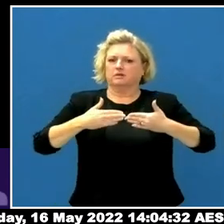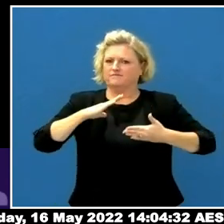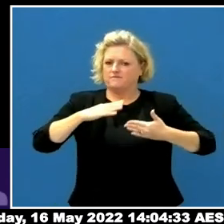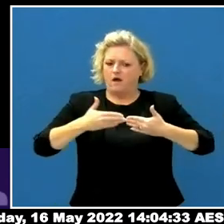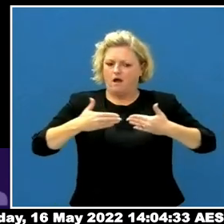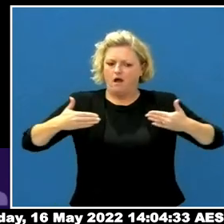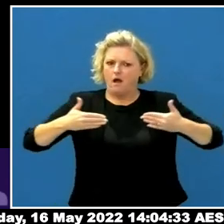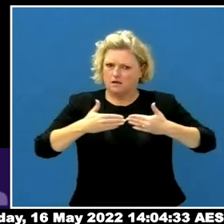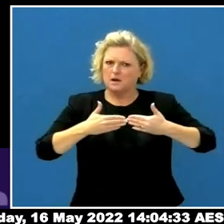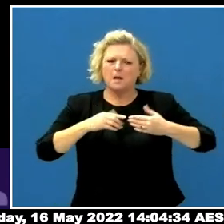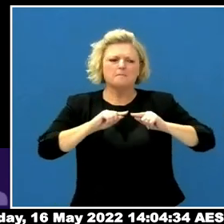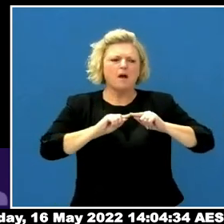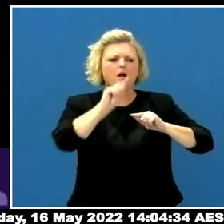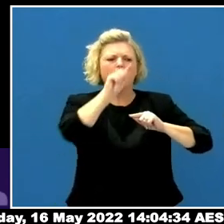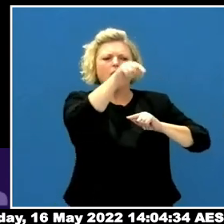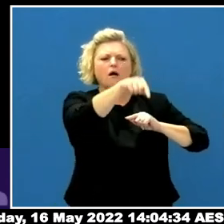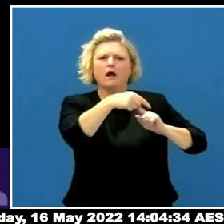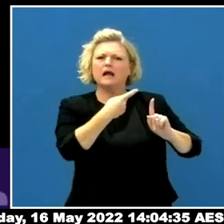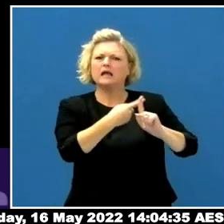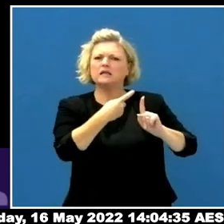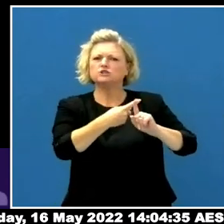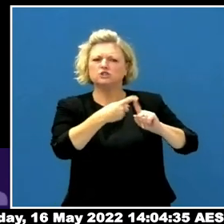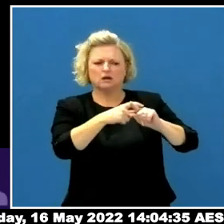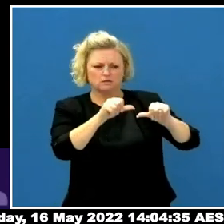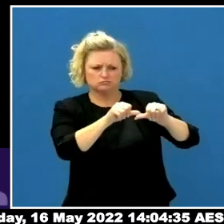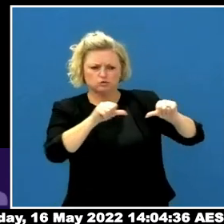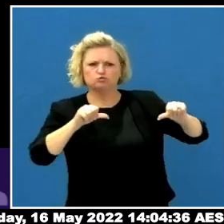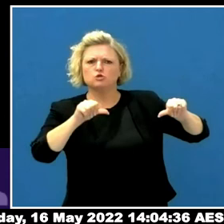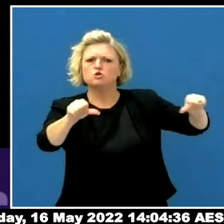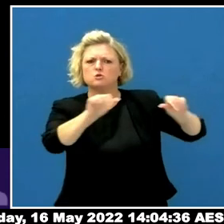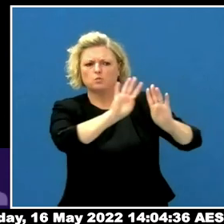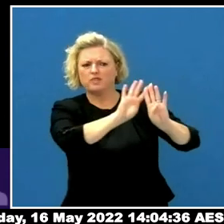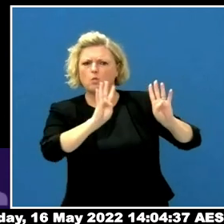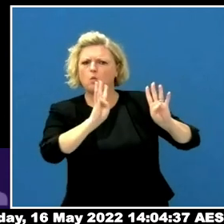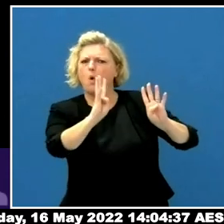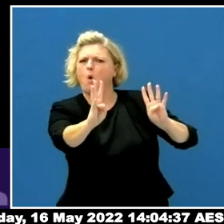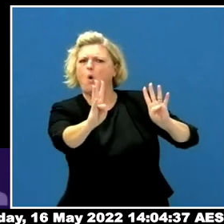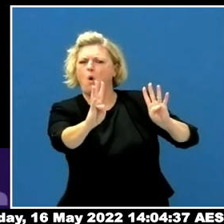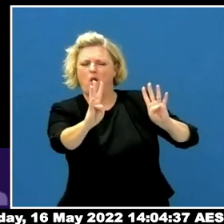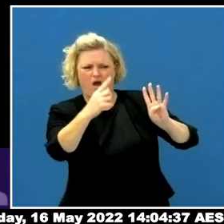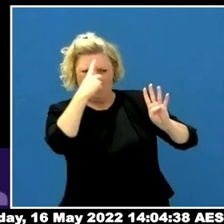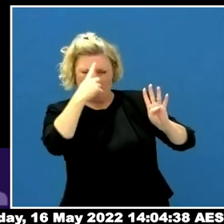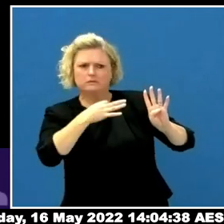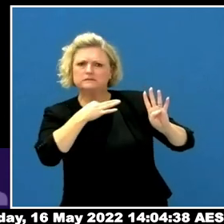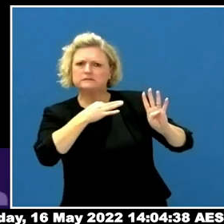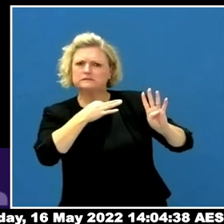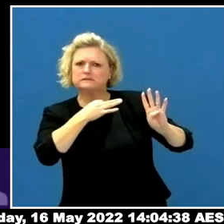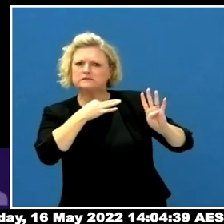room where they'd put a couple of walls up, but other - like an office and a sensory